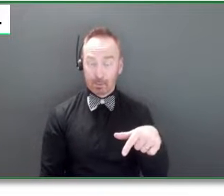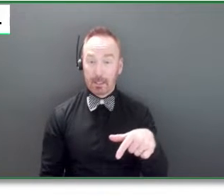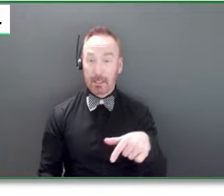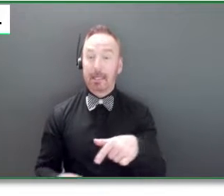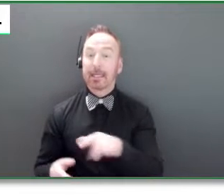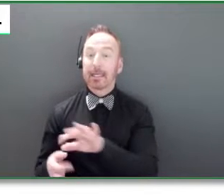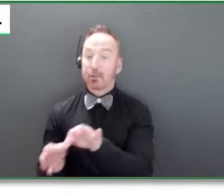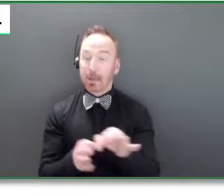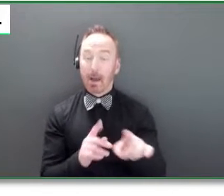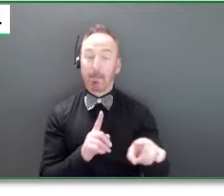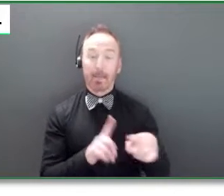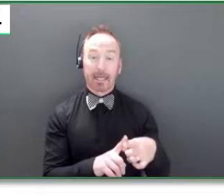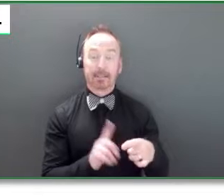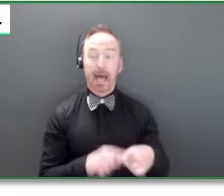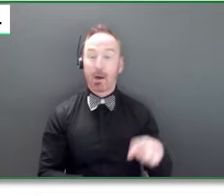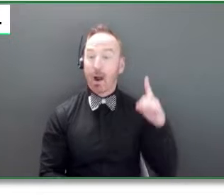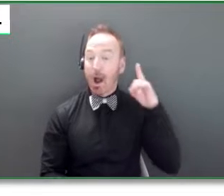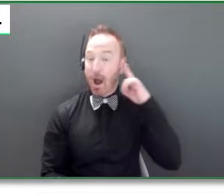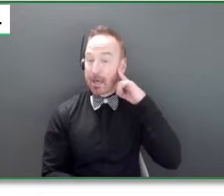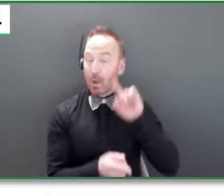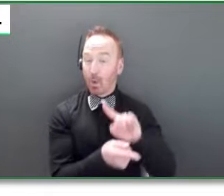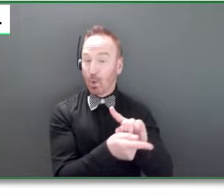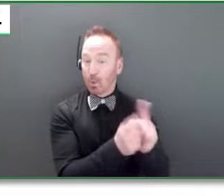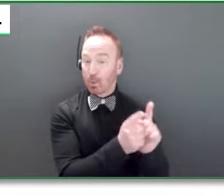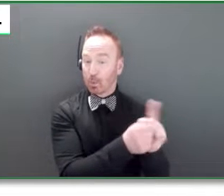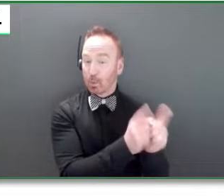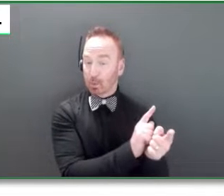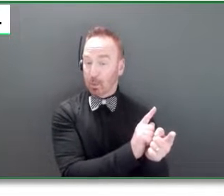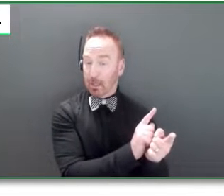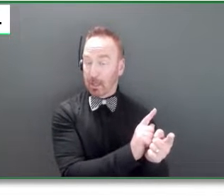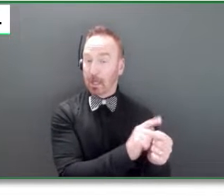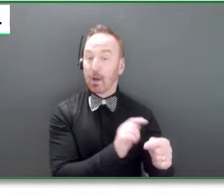interpretation. We had French in language,